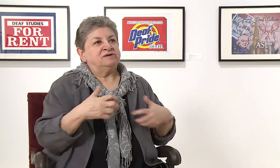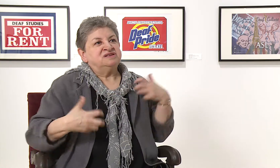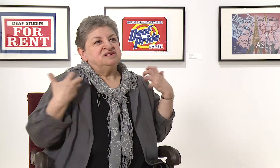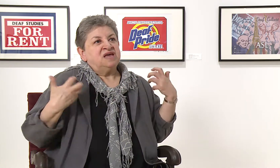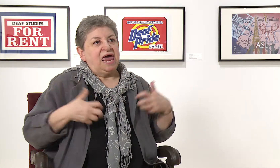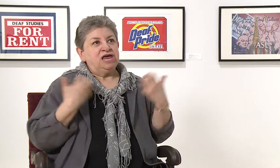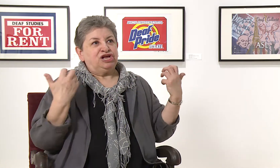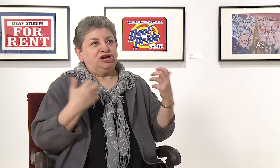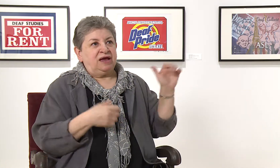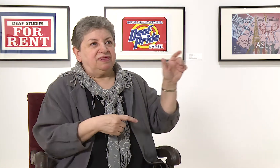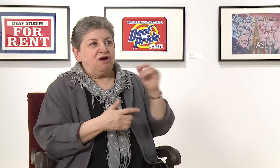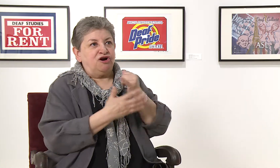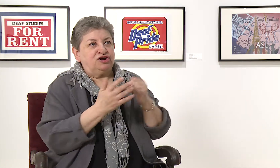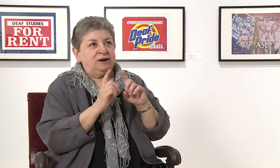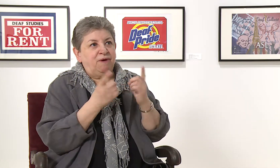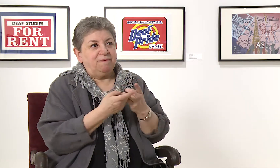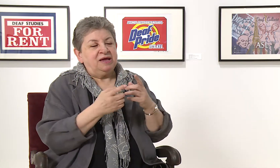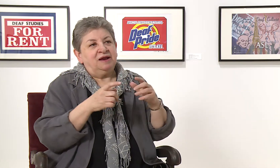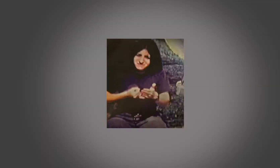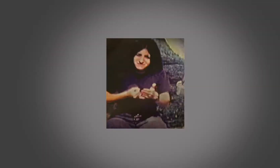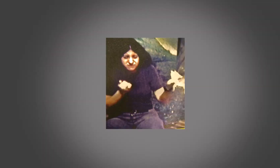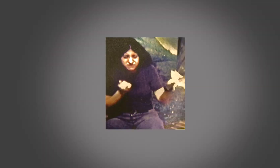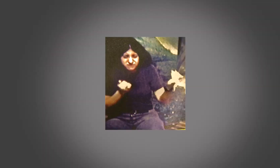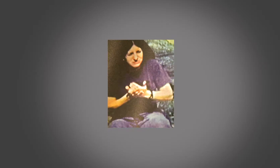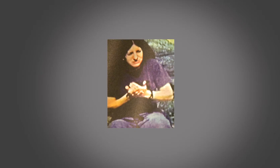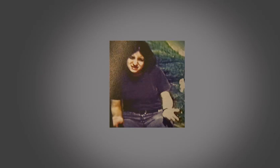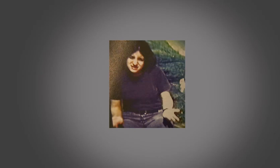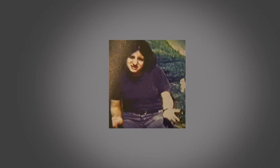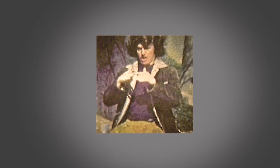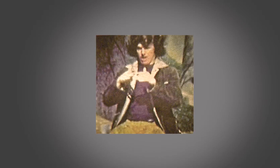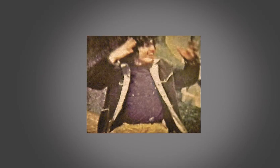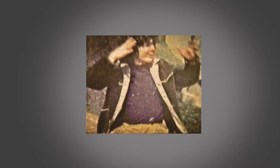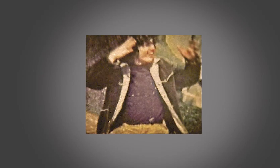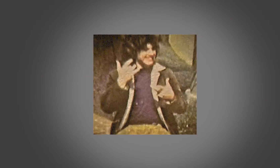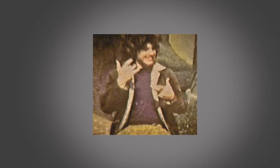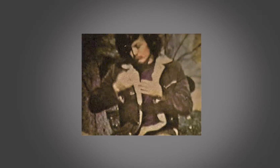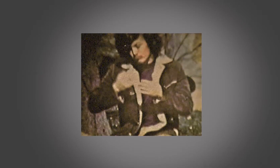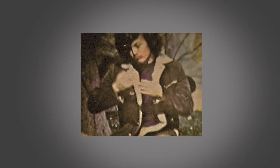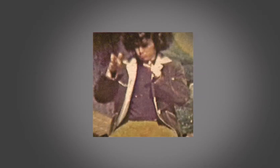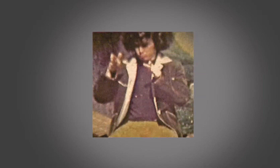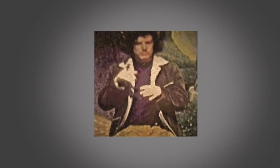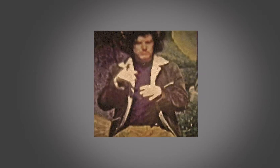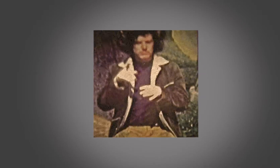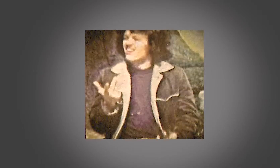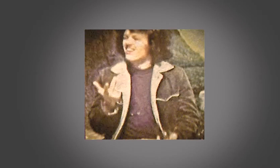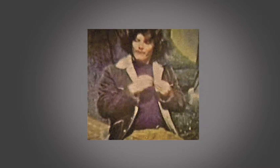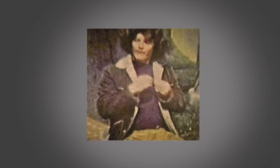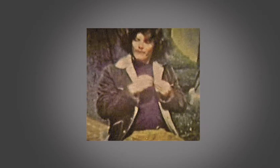And I ended up making a film about these students' work and their anger at the art department.